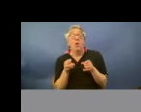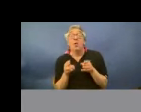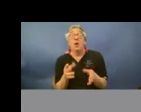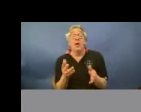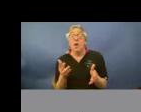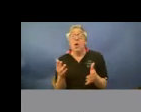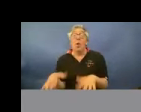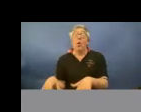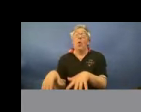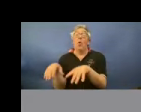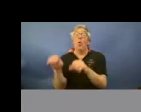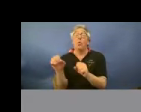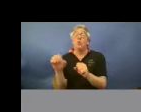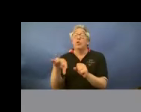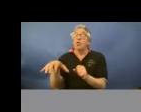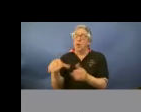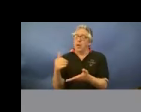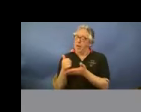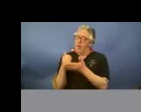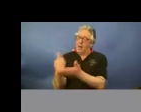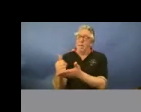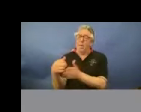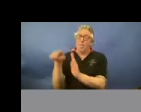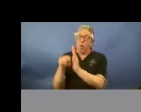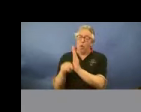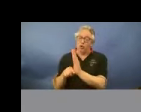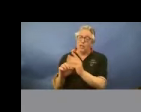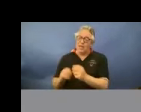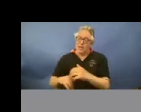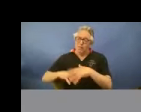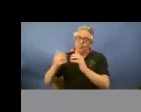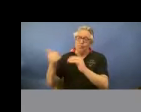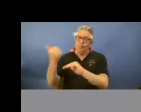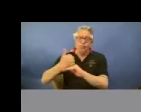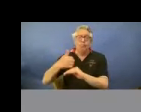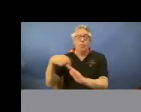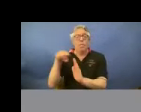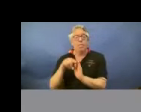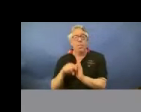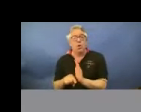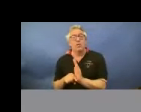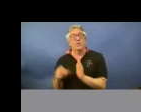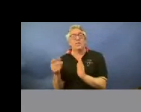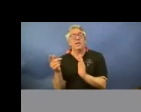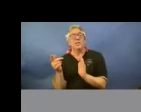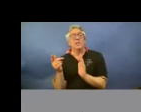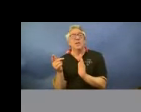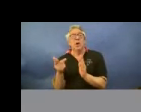We have people from Uganda and other countries in Africa can also talk about that but in